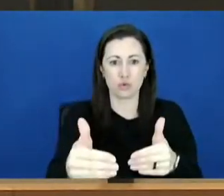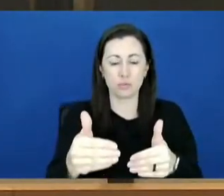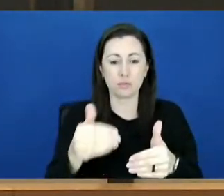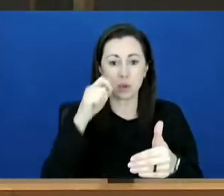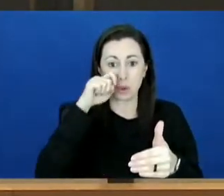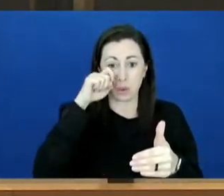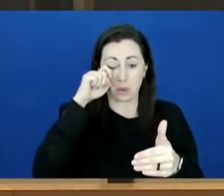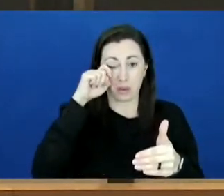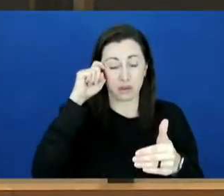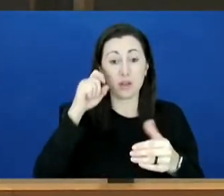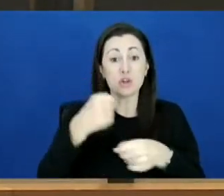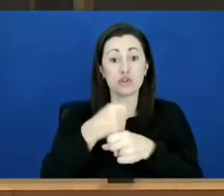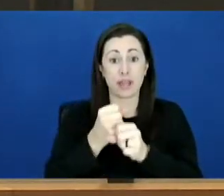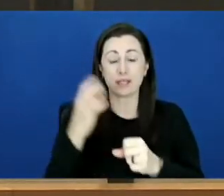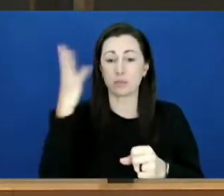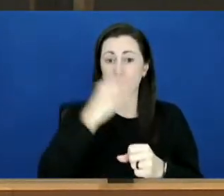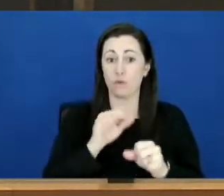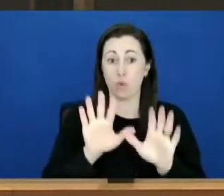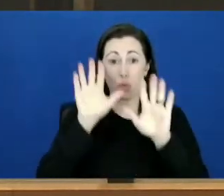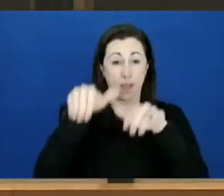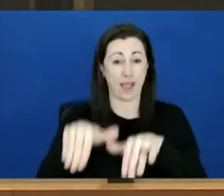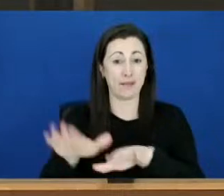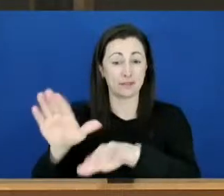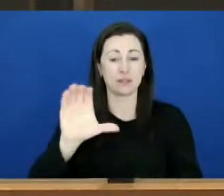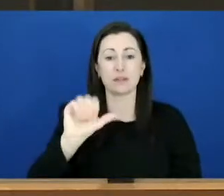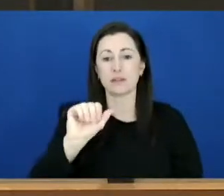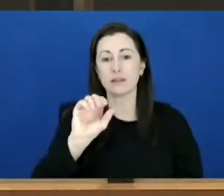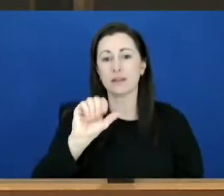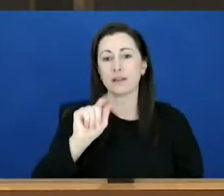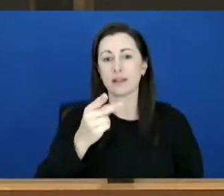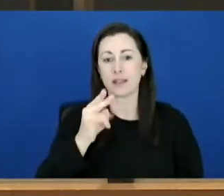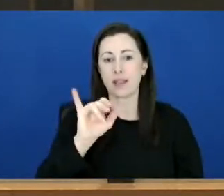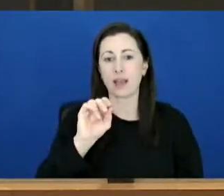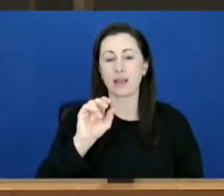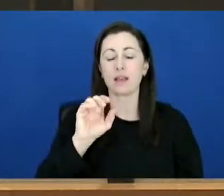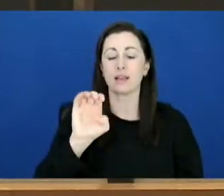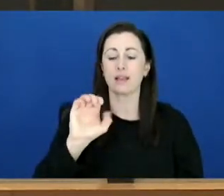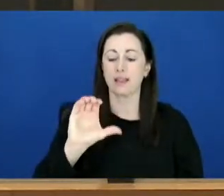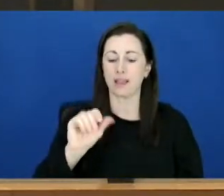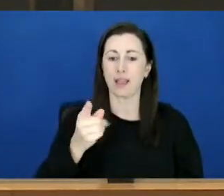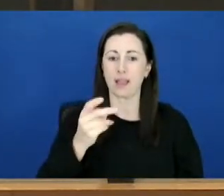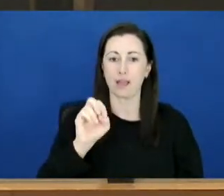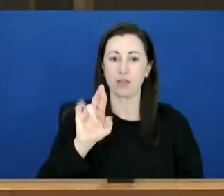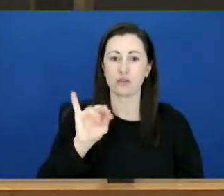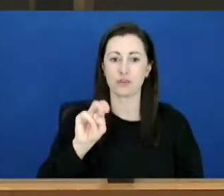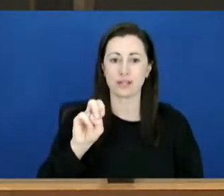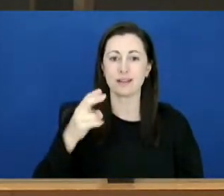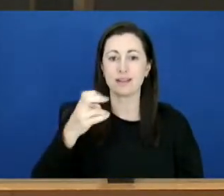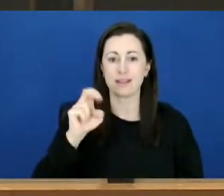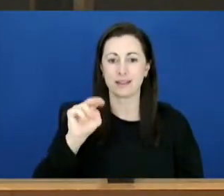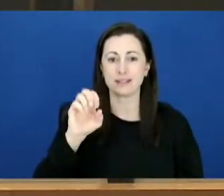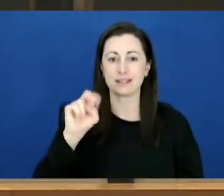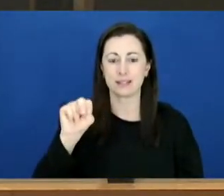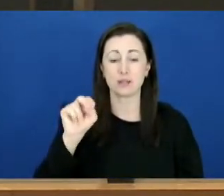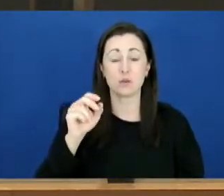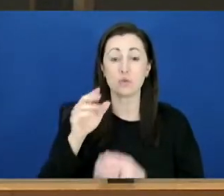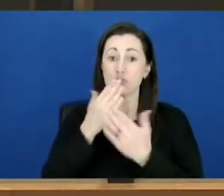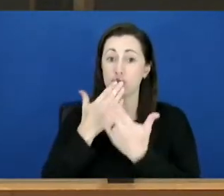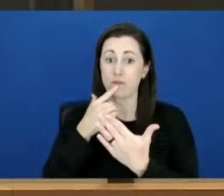THIS ROOM WHO HAS BEEN MENTIONED BY THE CHAIRMAN CREATES THESE